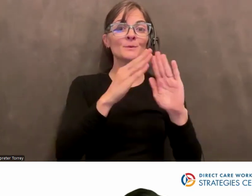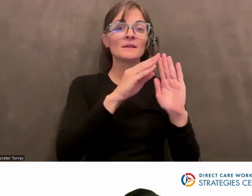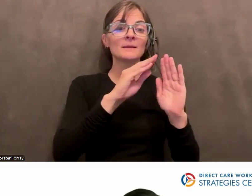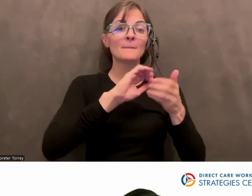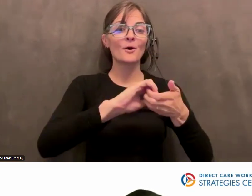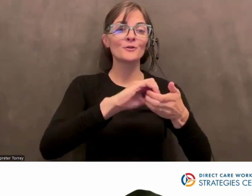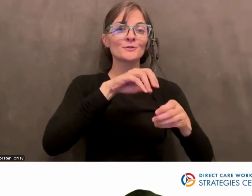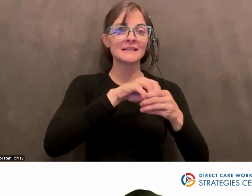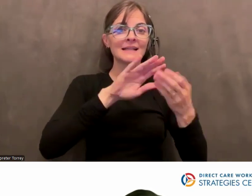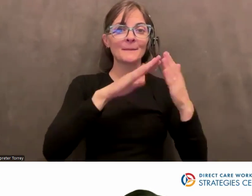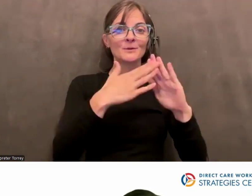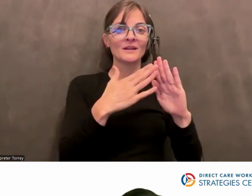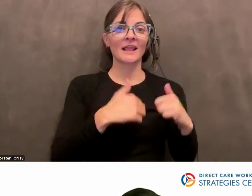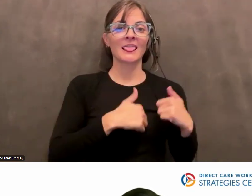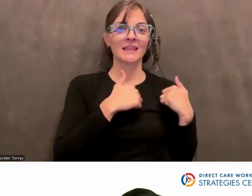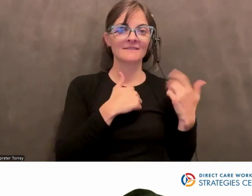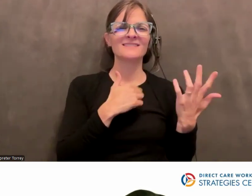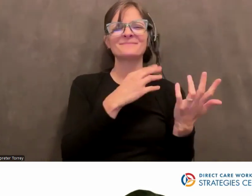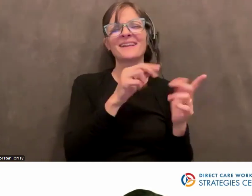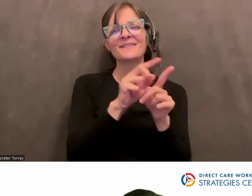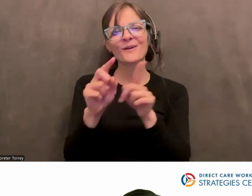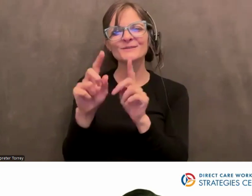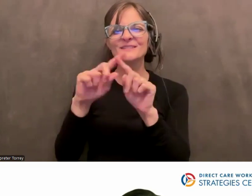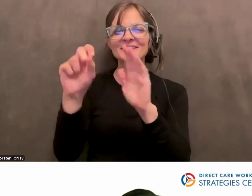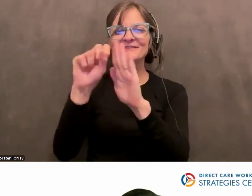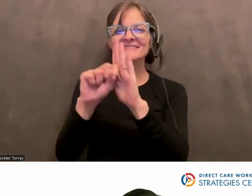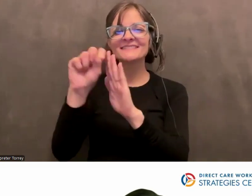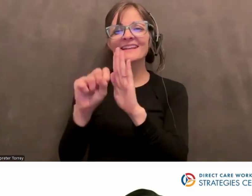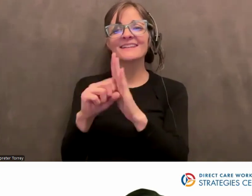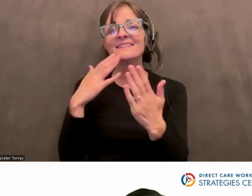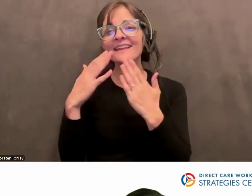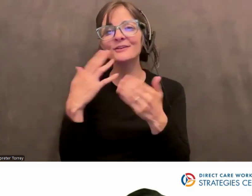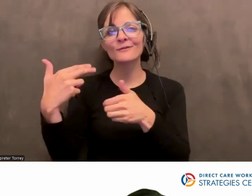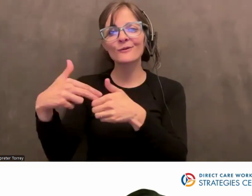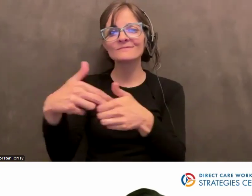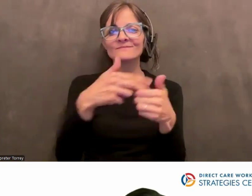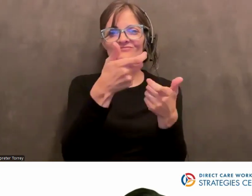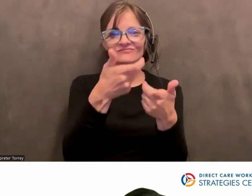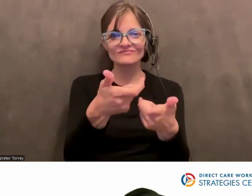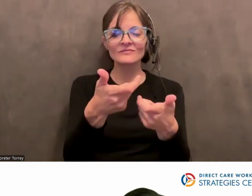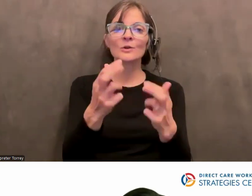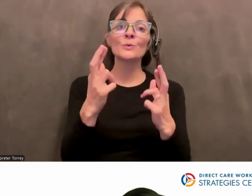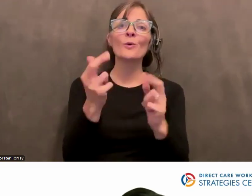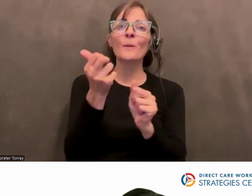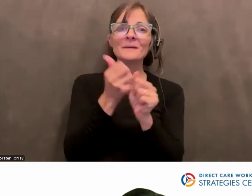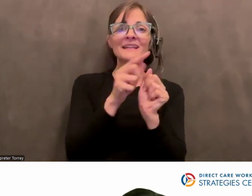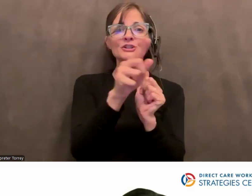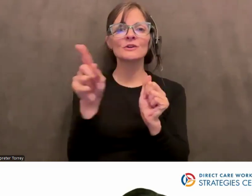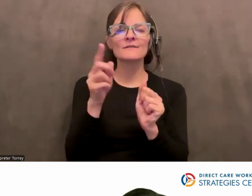And lastly to our states, thank you for tuning in. We hope that each of you gained valuable information to enhance your own state goals.